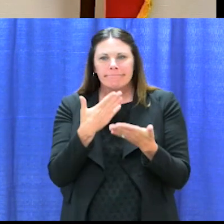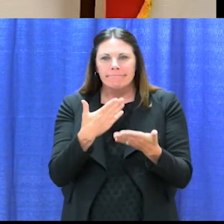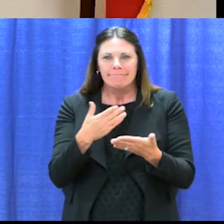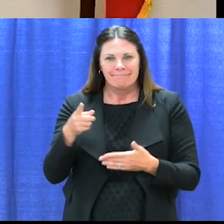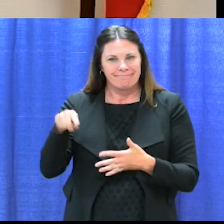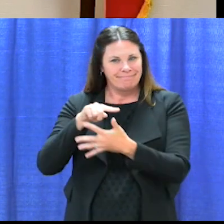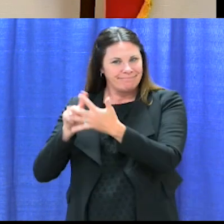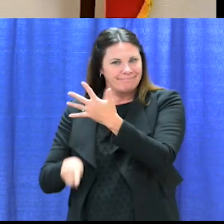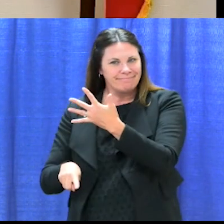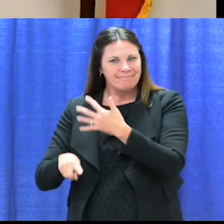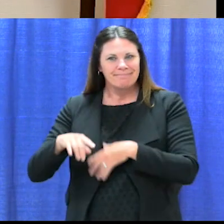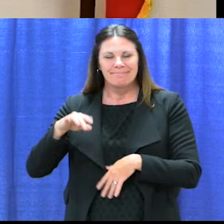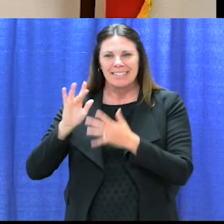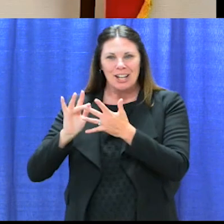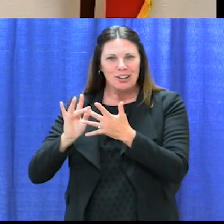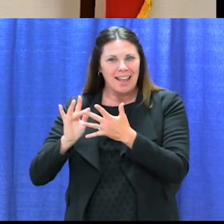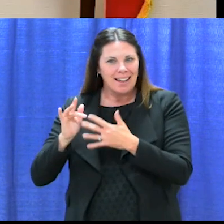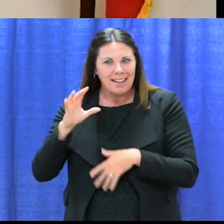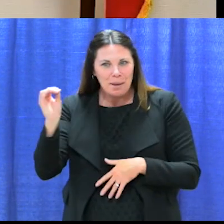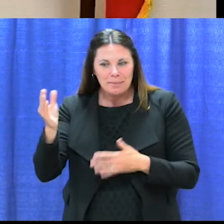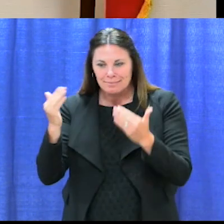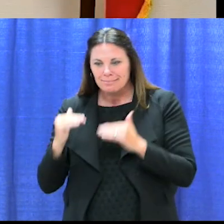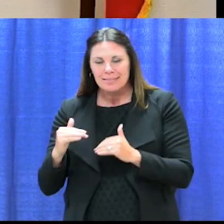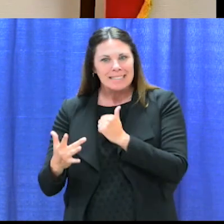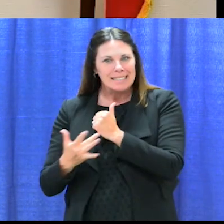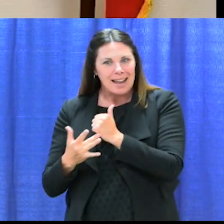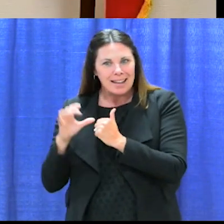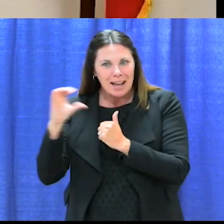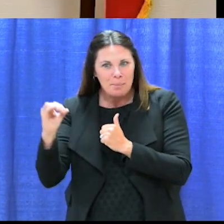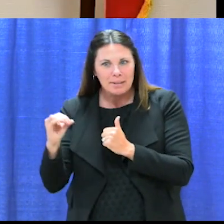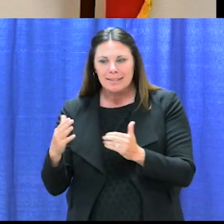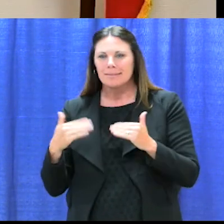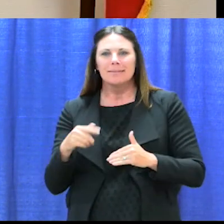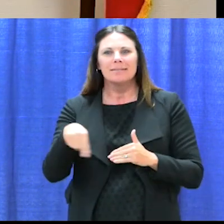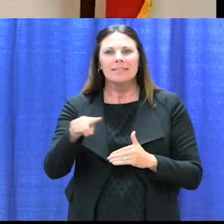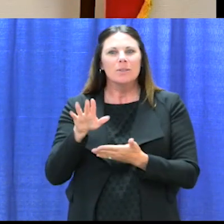today, to our technology companies who presented today, to our school districts for their presentations,